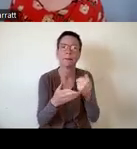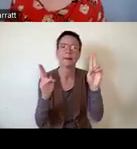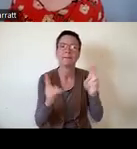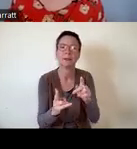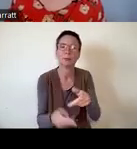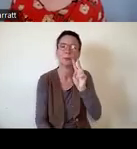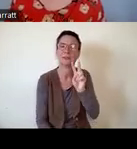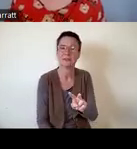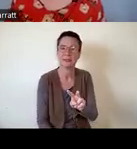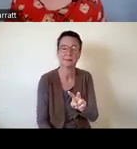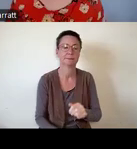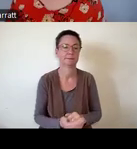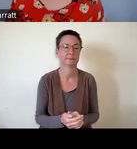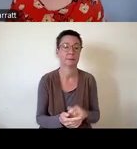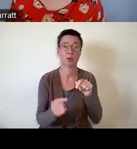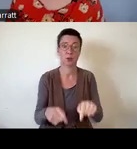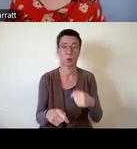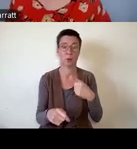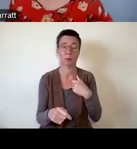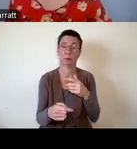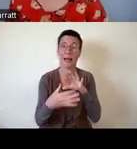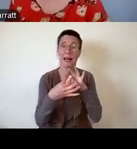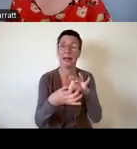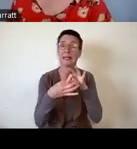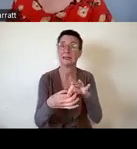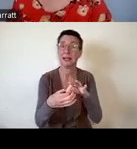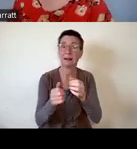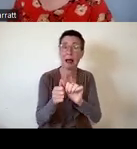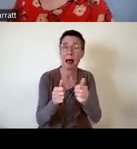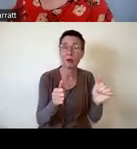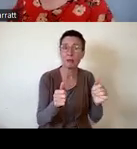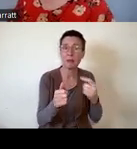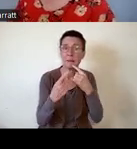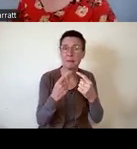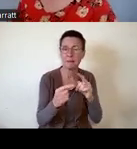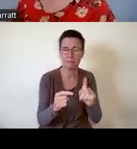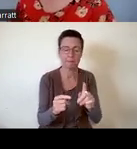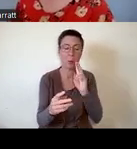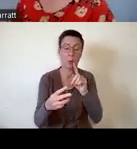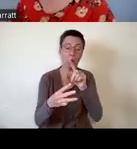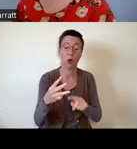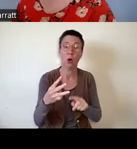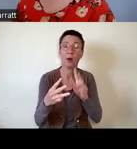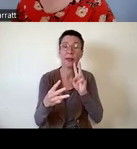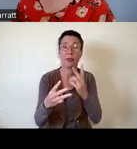What do we know about the LinkedIn algorithm? It looks at three things when deciding whether to show a post to people.